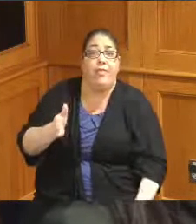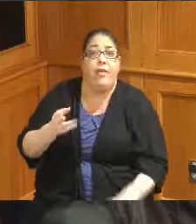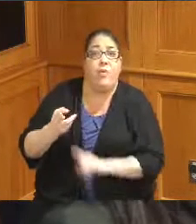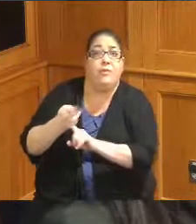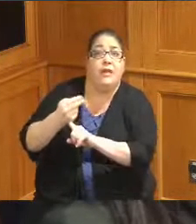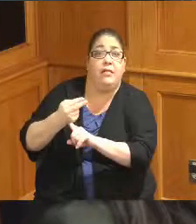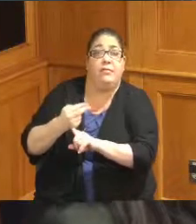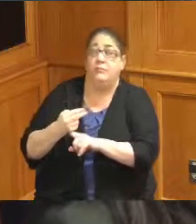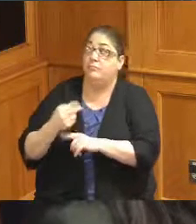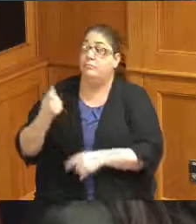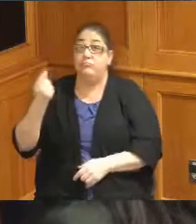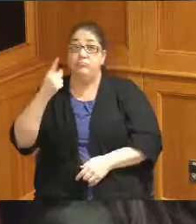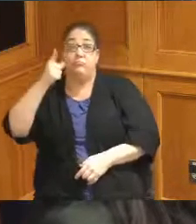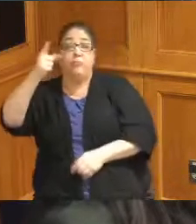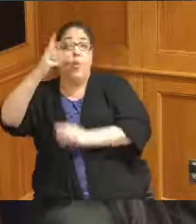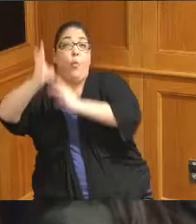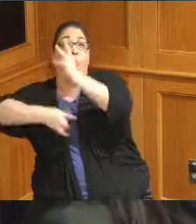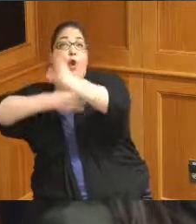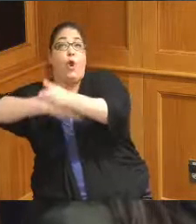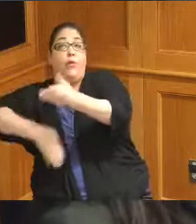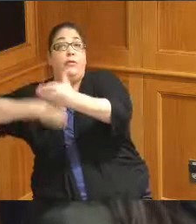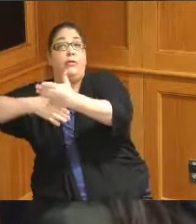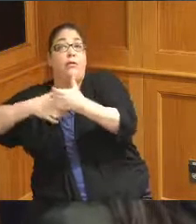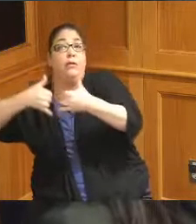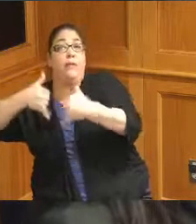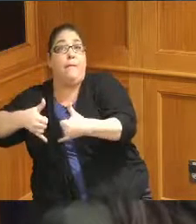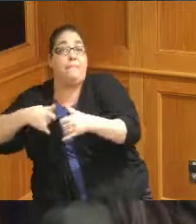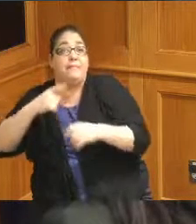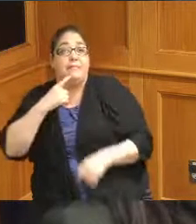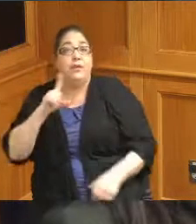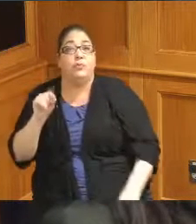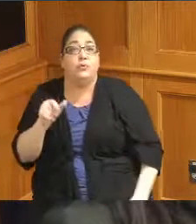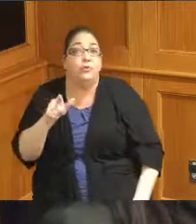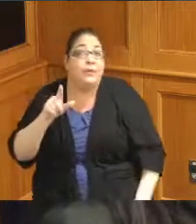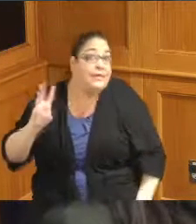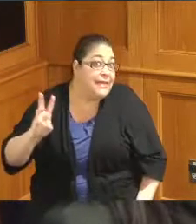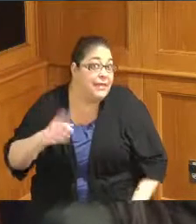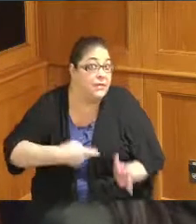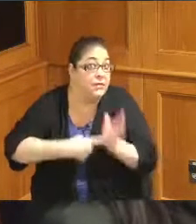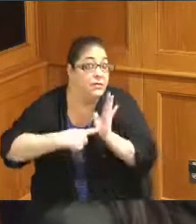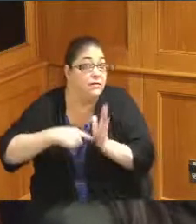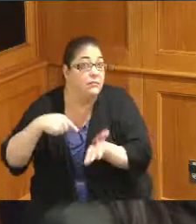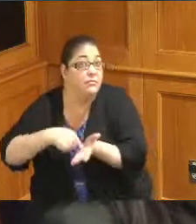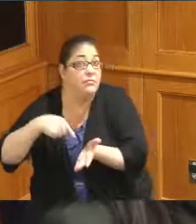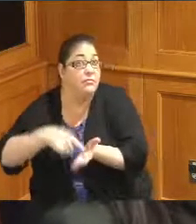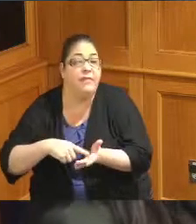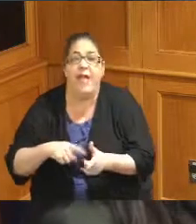Cup they said 2026. now there's no Roar Cup it's a we can't guarantee when it's going to happen